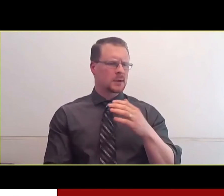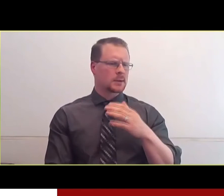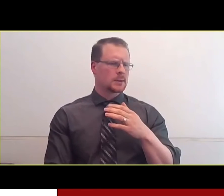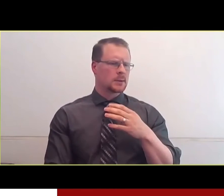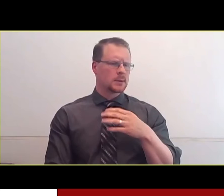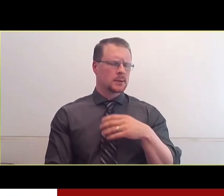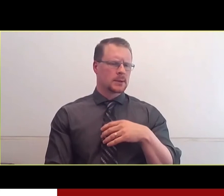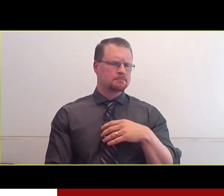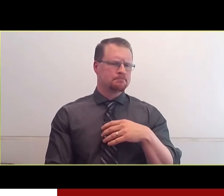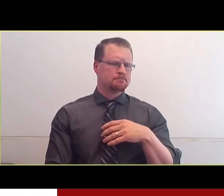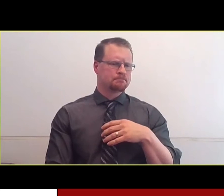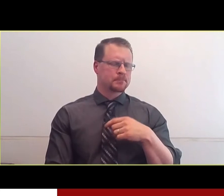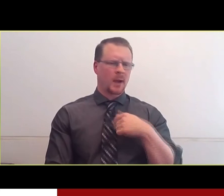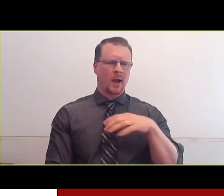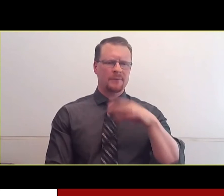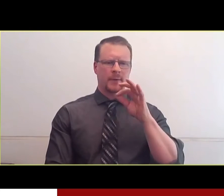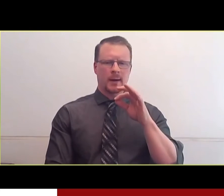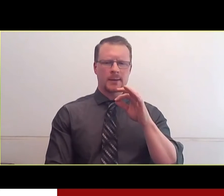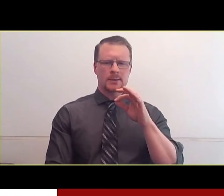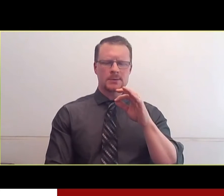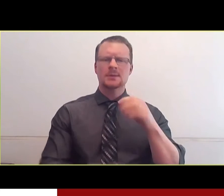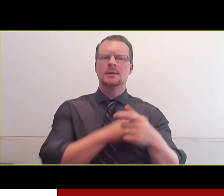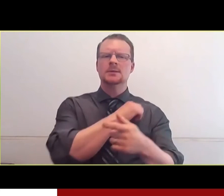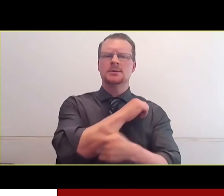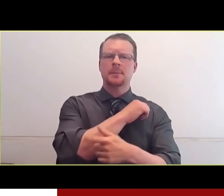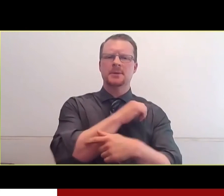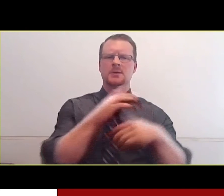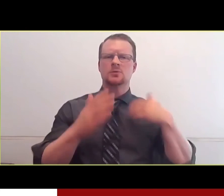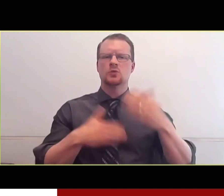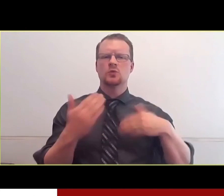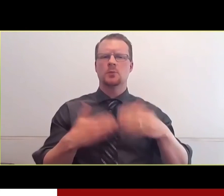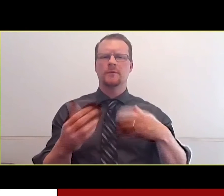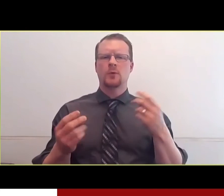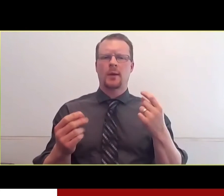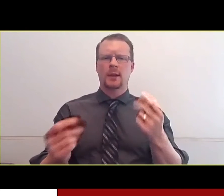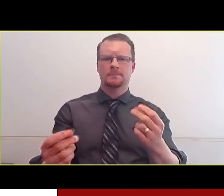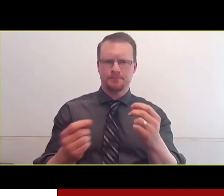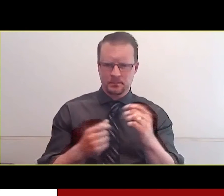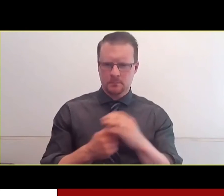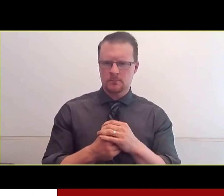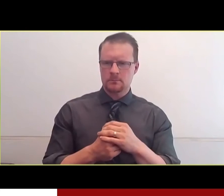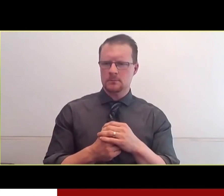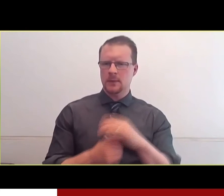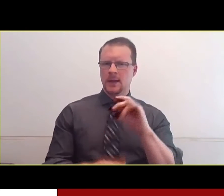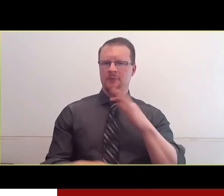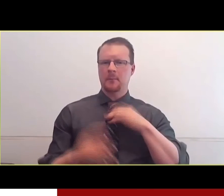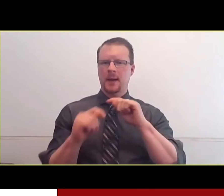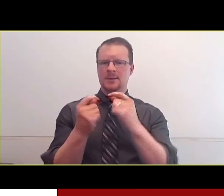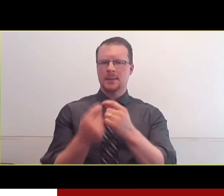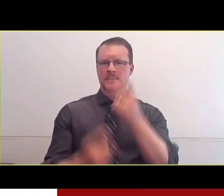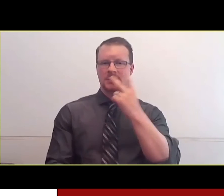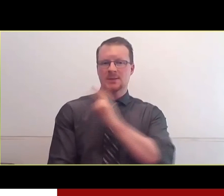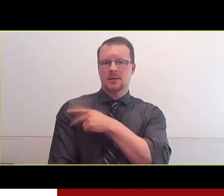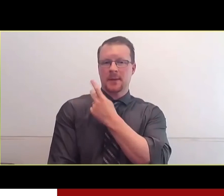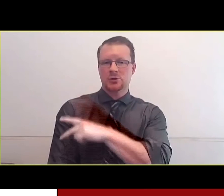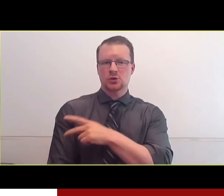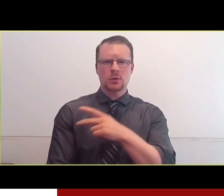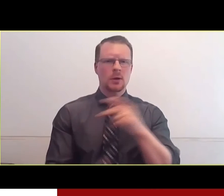One example we be that oftentimes, I find it tempting to move quickly through my content.